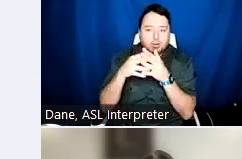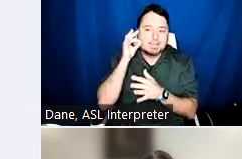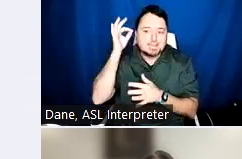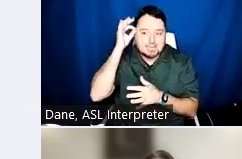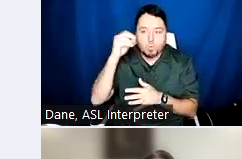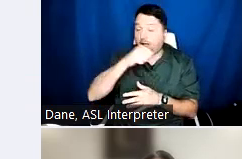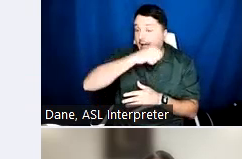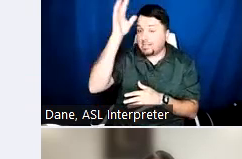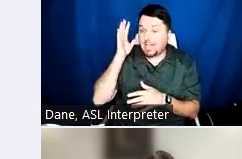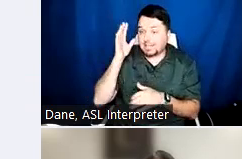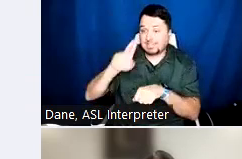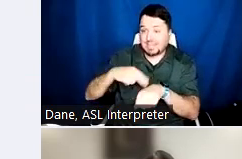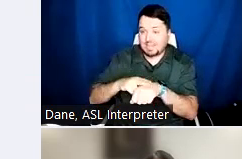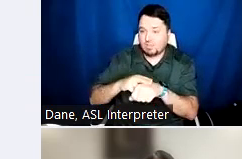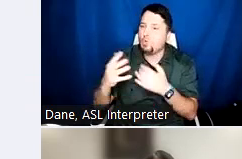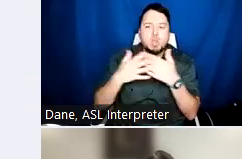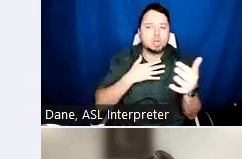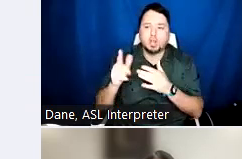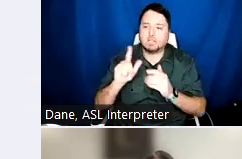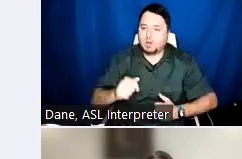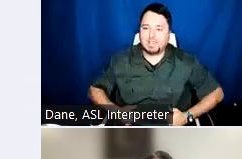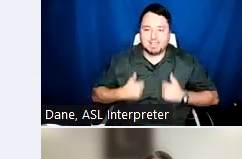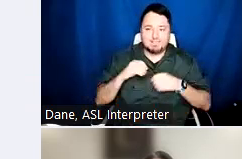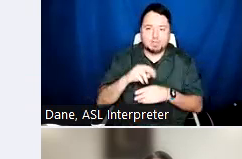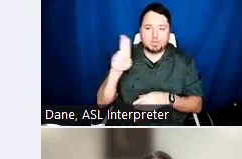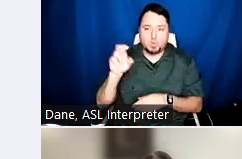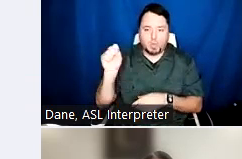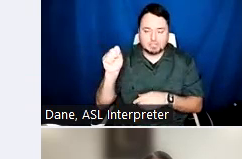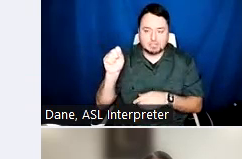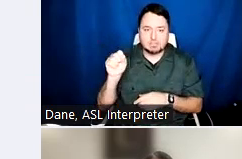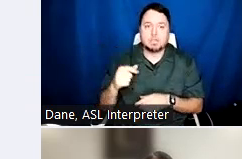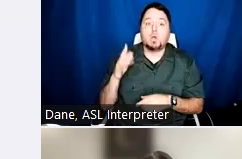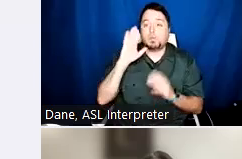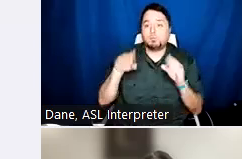regardless of where they reside in the United States, we provide free financial coaching